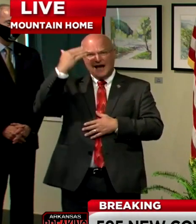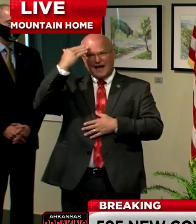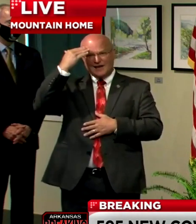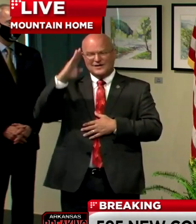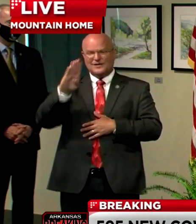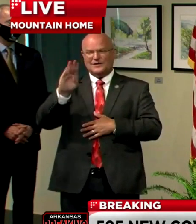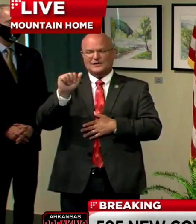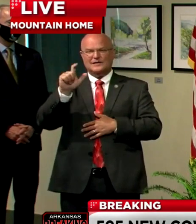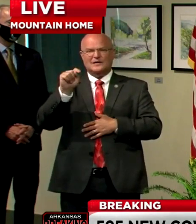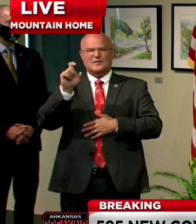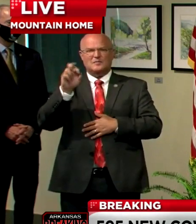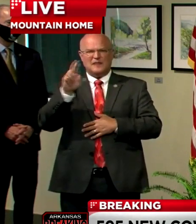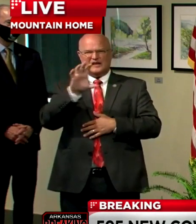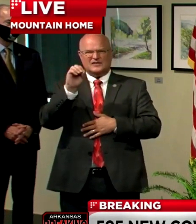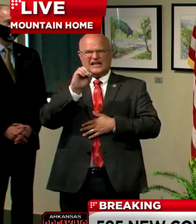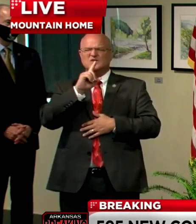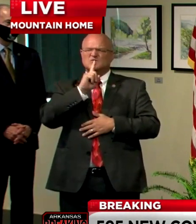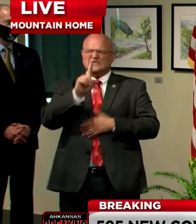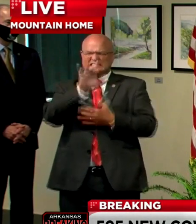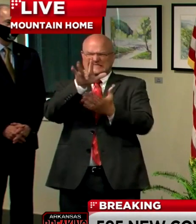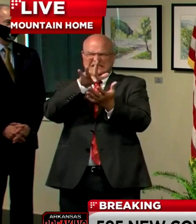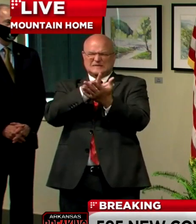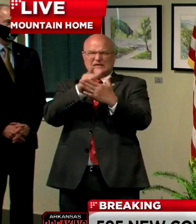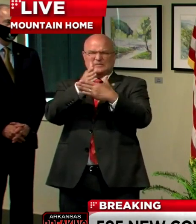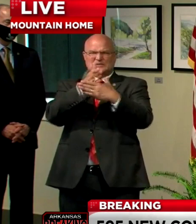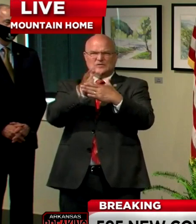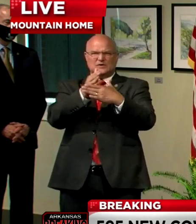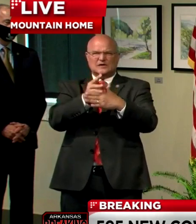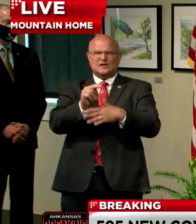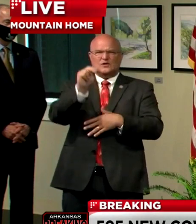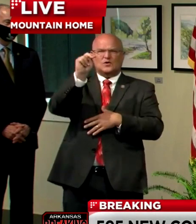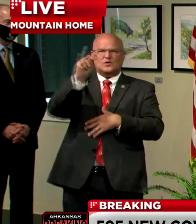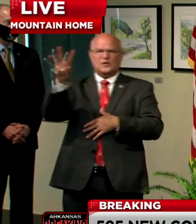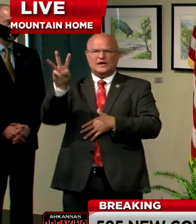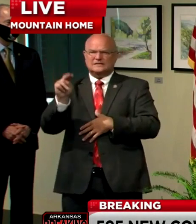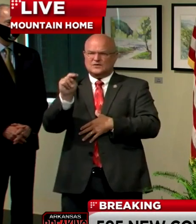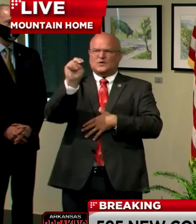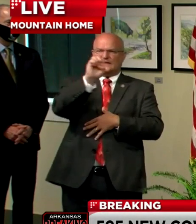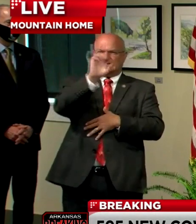MOUNTAIN HOME. IN NORTHWEST REGION BAXTER